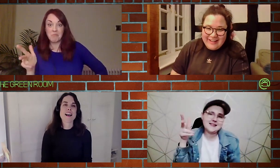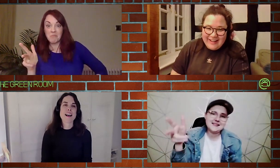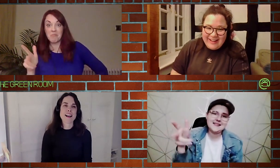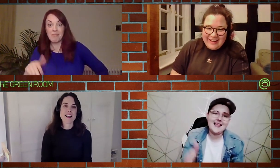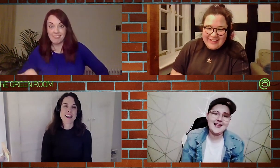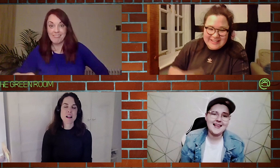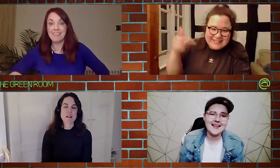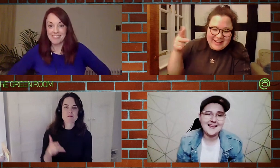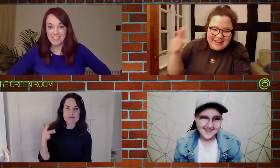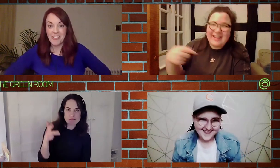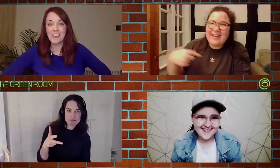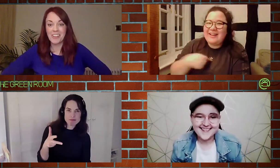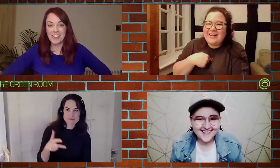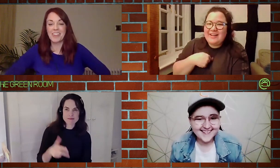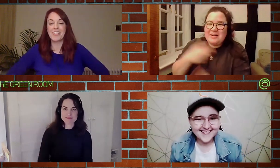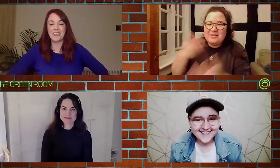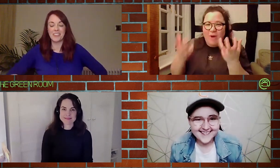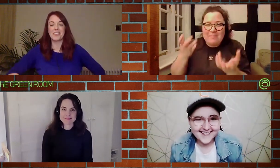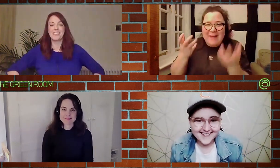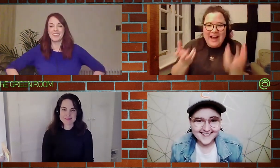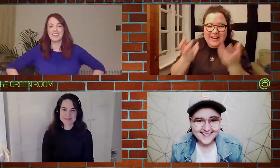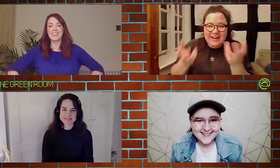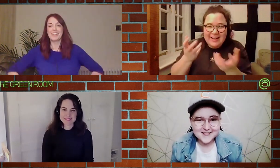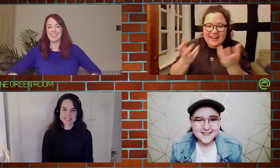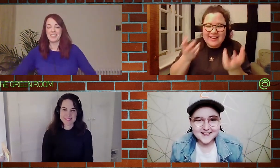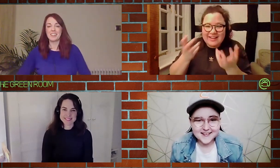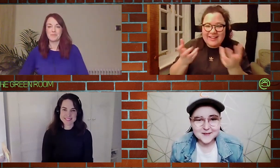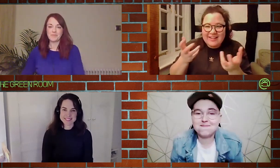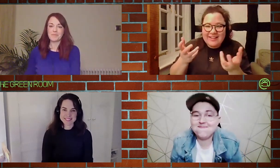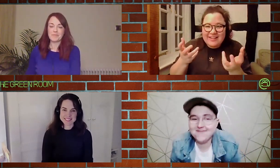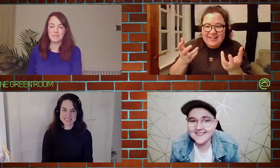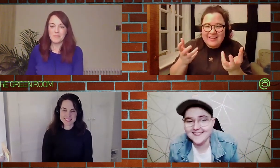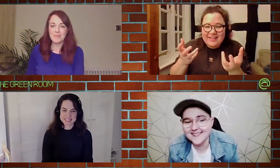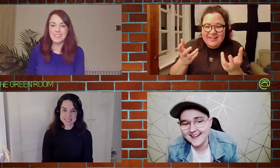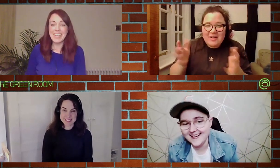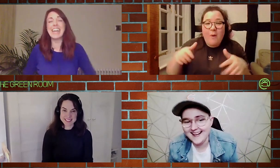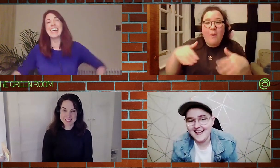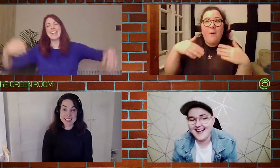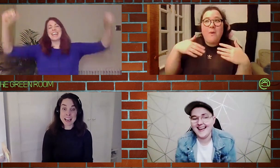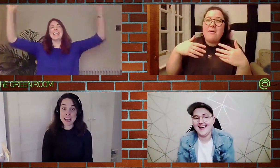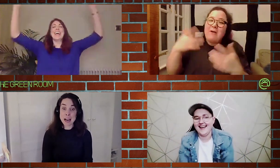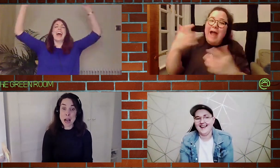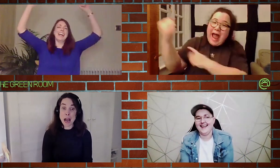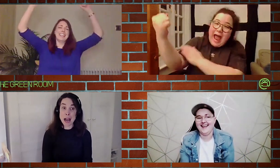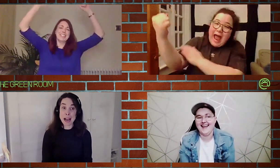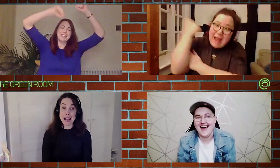sick. Yeah that's sick I think. I like bawbag